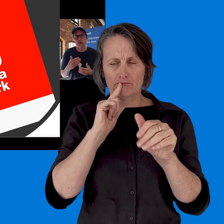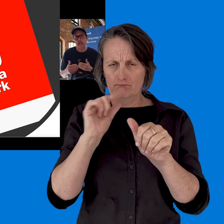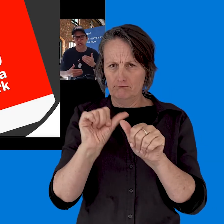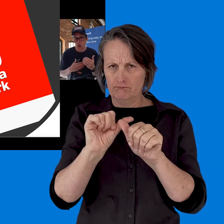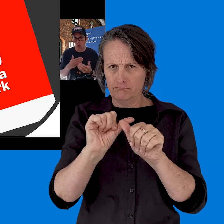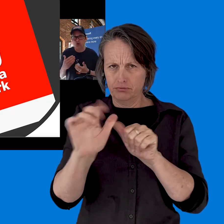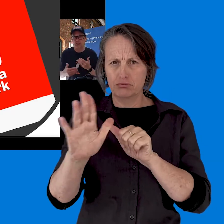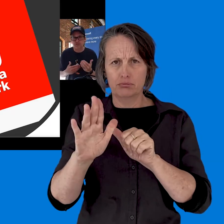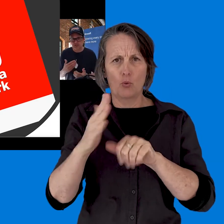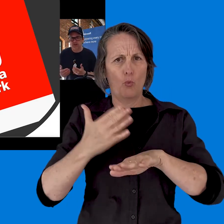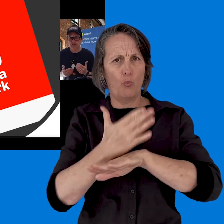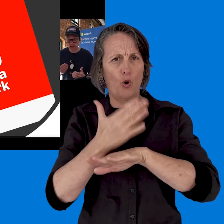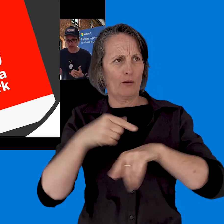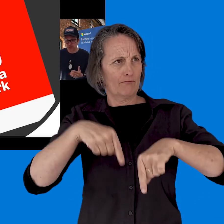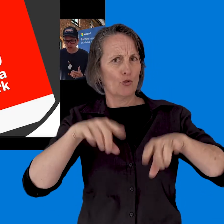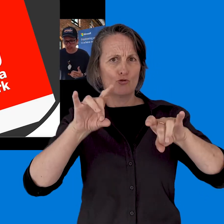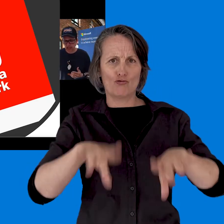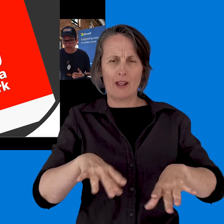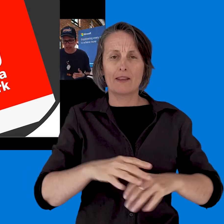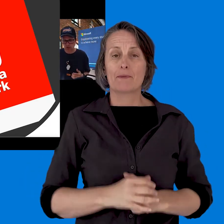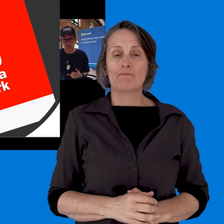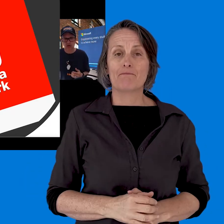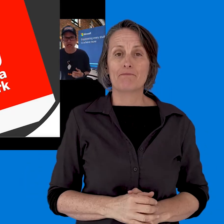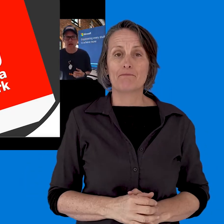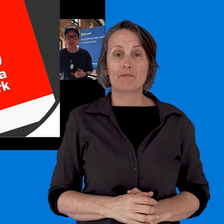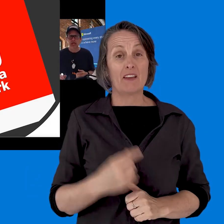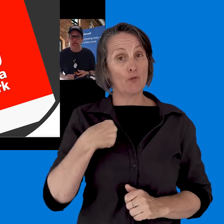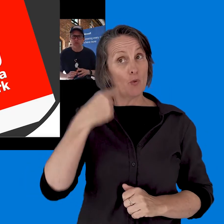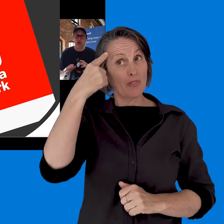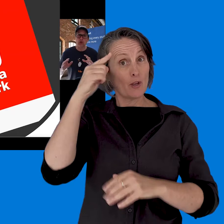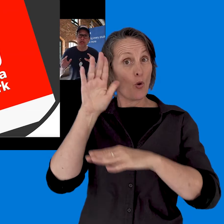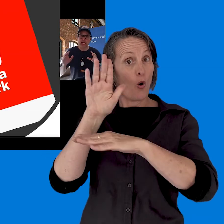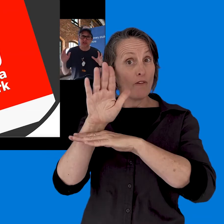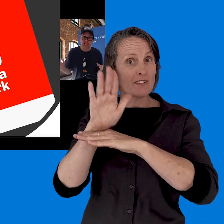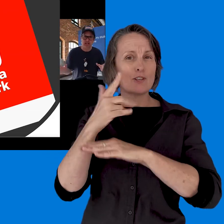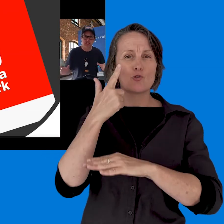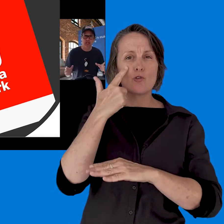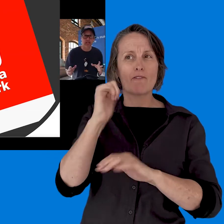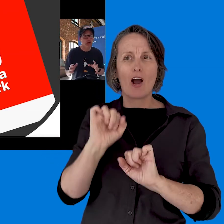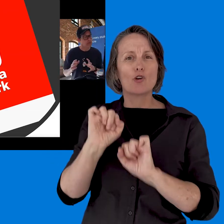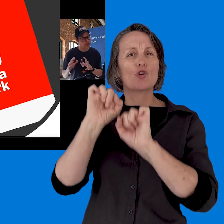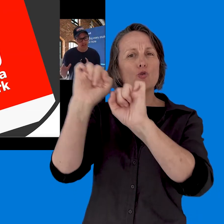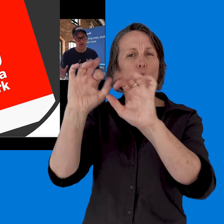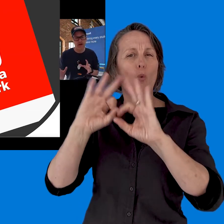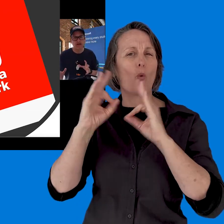the really awesome stuff that they're doing in Australia. If you're looking internationally, please find